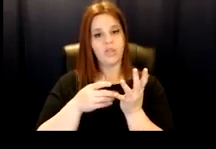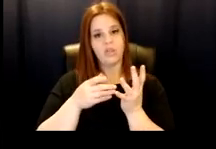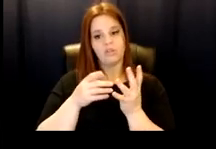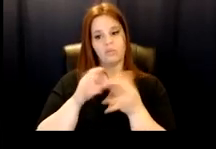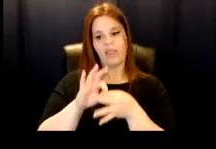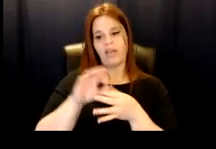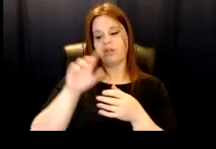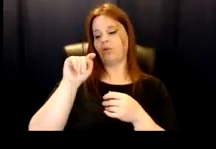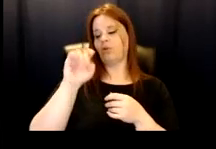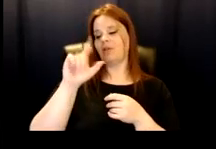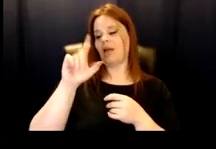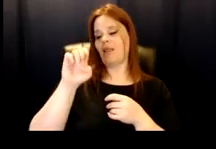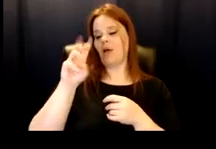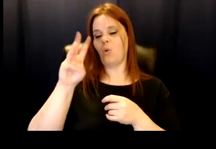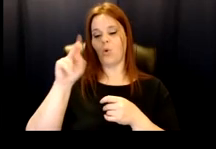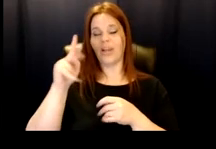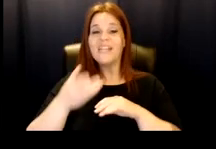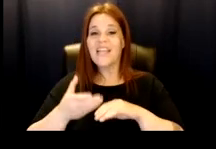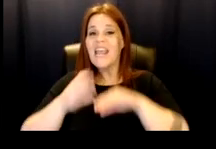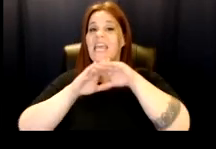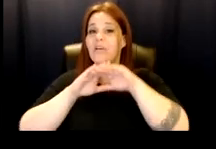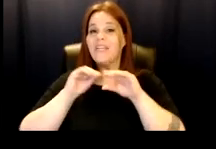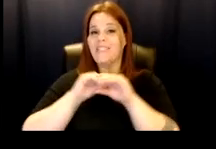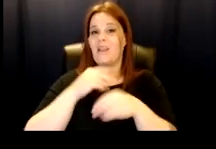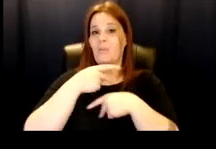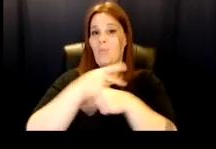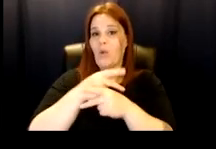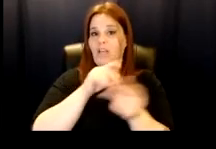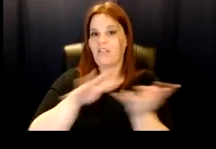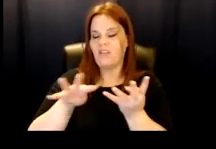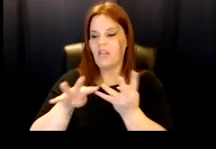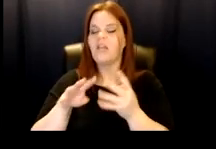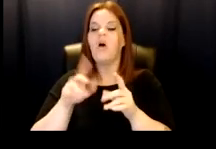in productivity. Headline from NPR reads: For these federal employees telework means